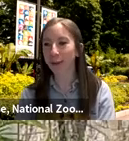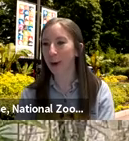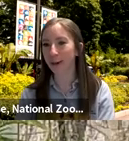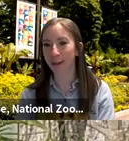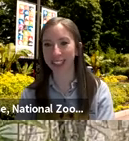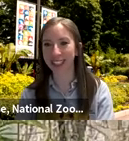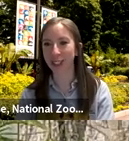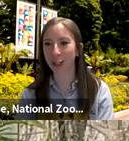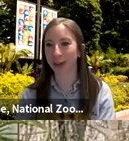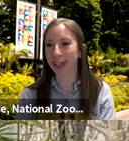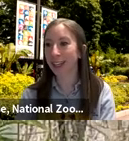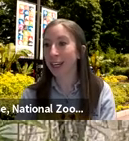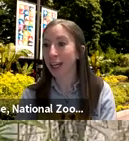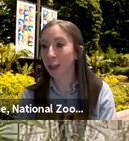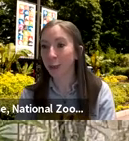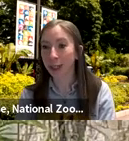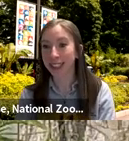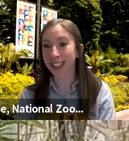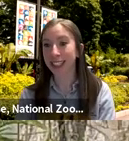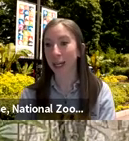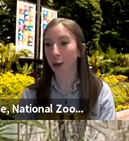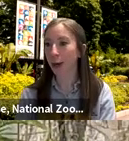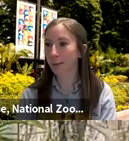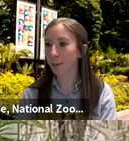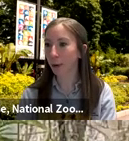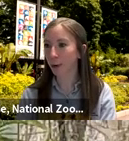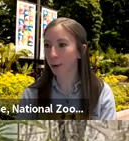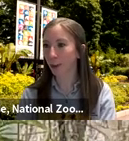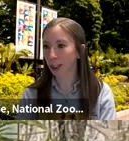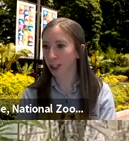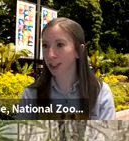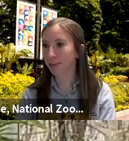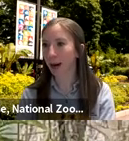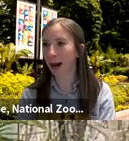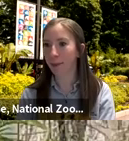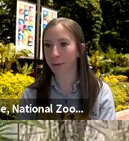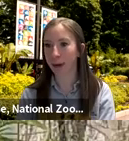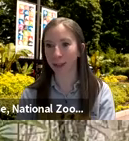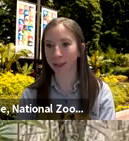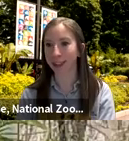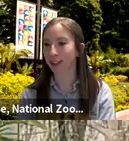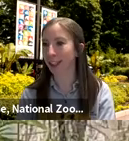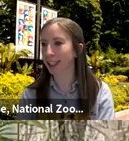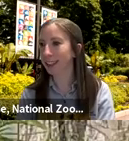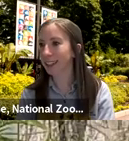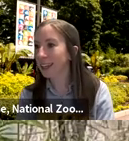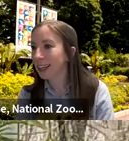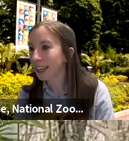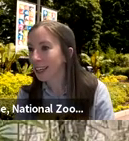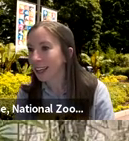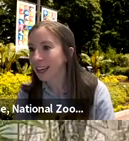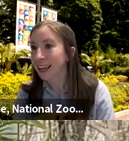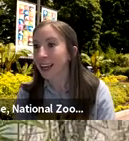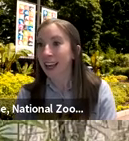more friends to join, you will see a quick poll question pop